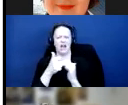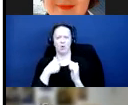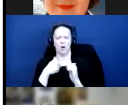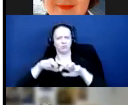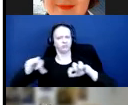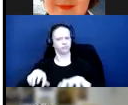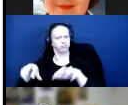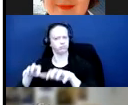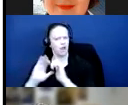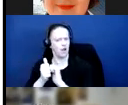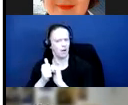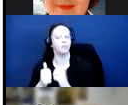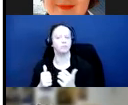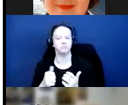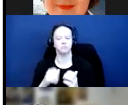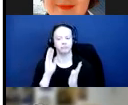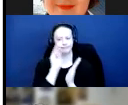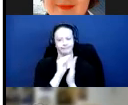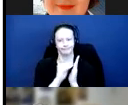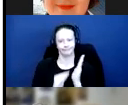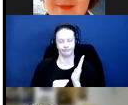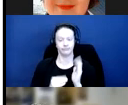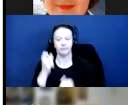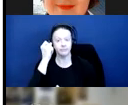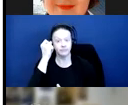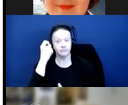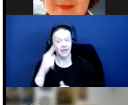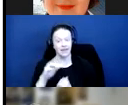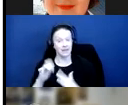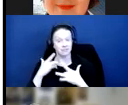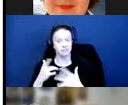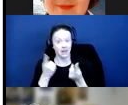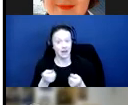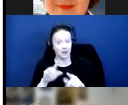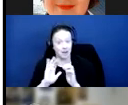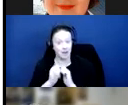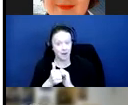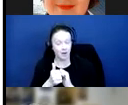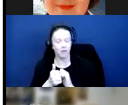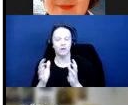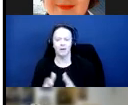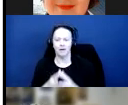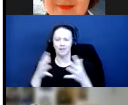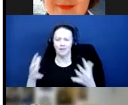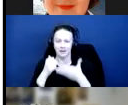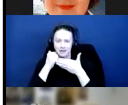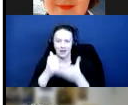Usually, this is done with a lot of help from the Department of Justice.